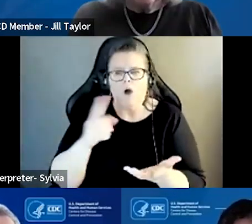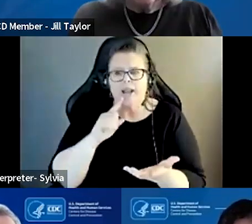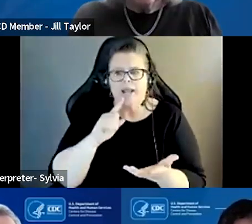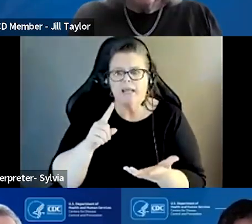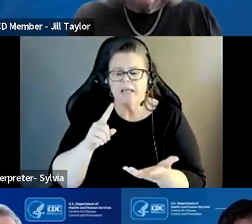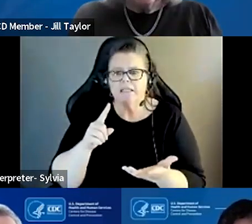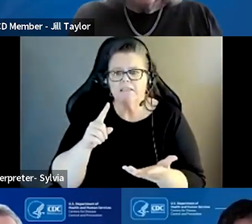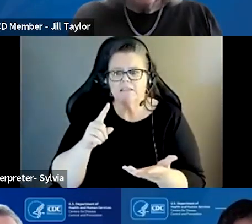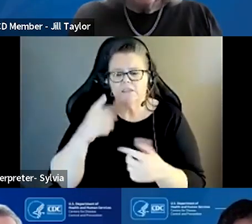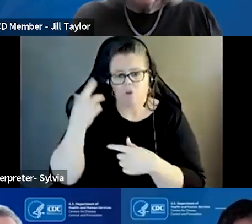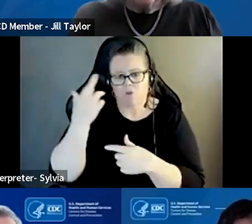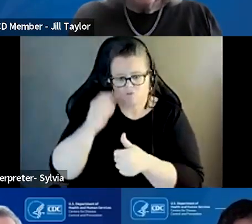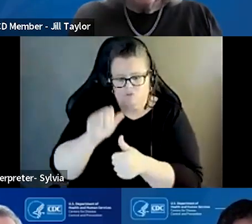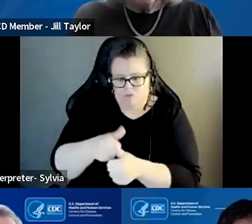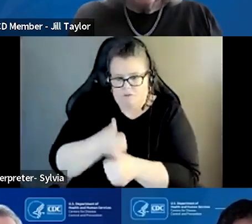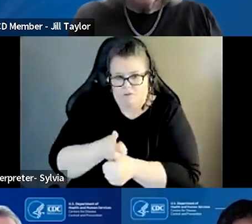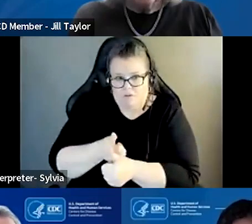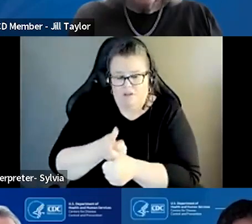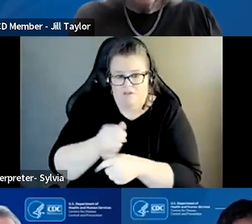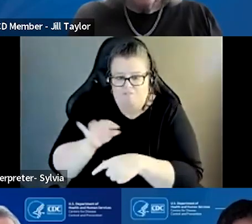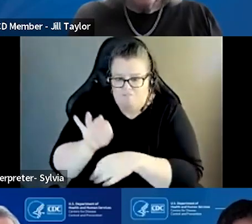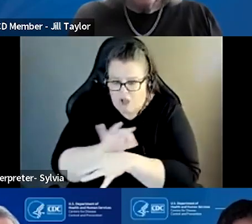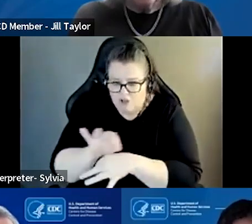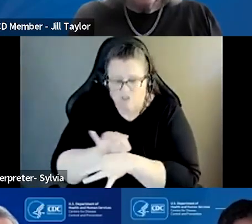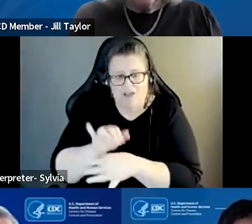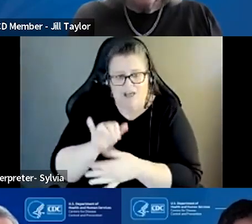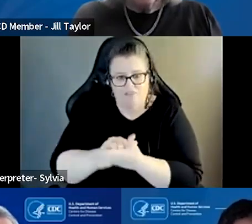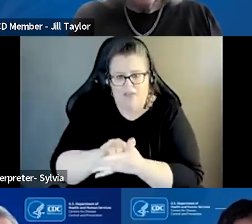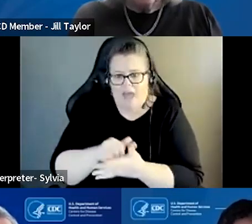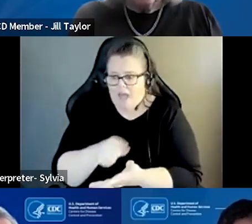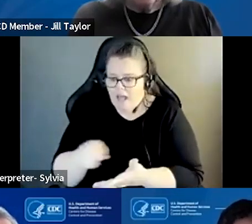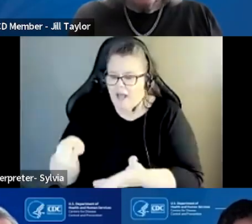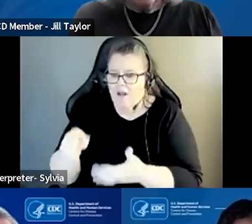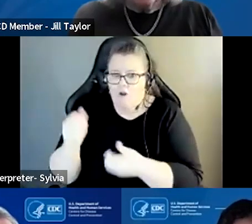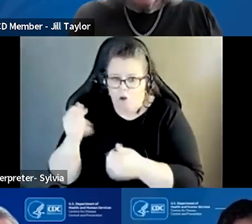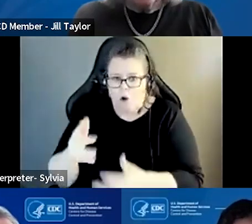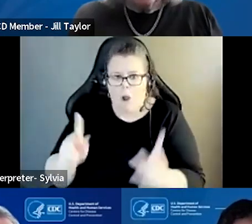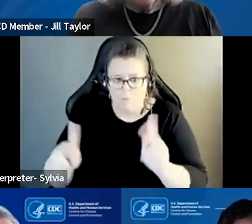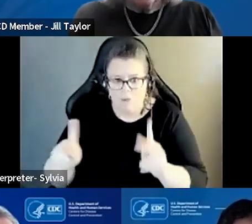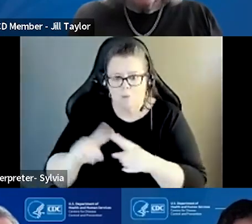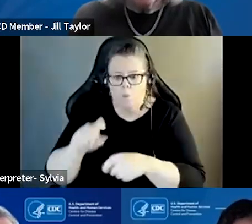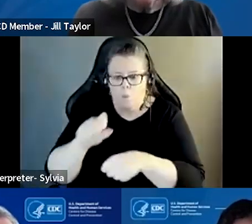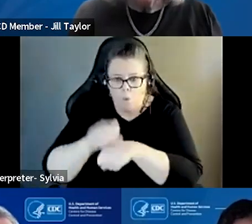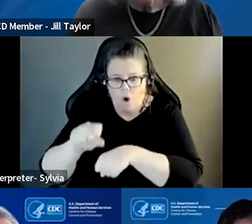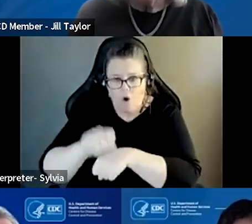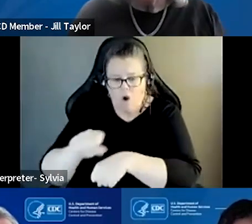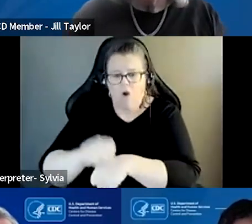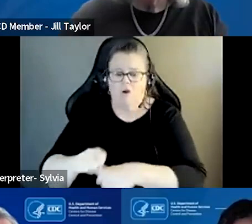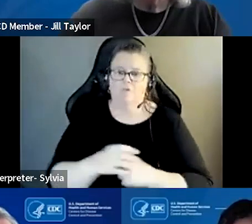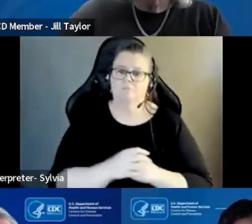to do all this, you know, work underneath the surface? Yes, you're getting at some of the --